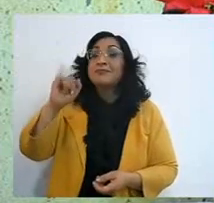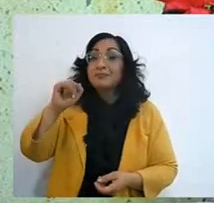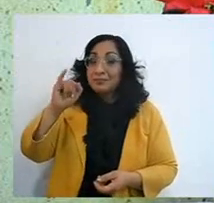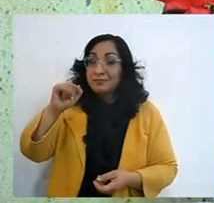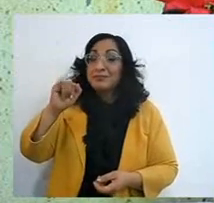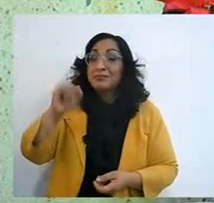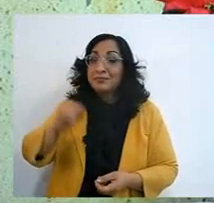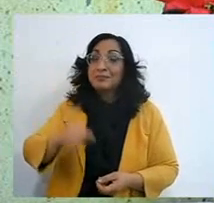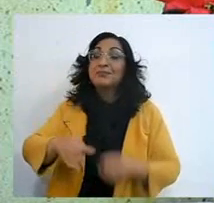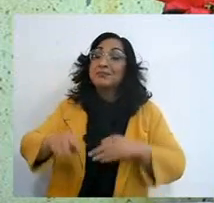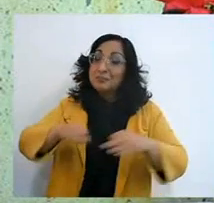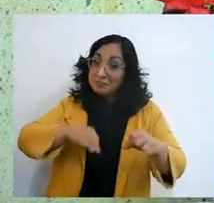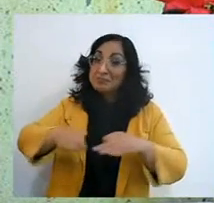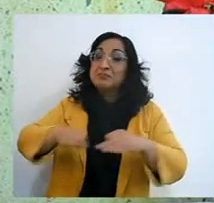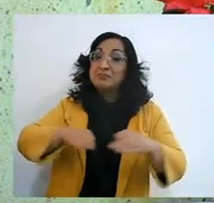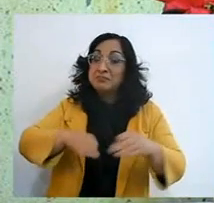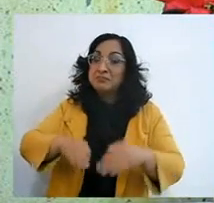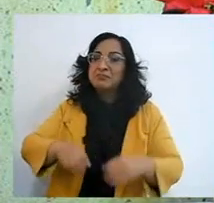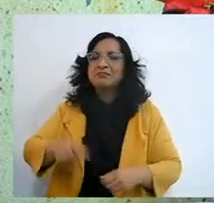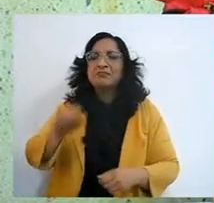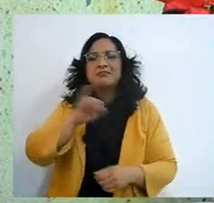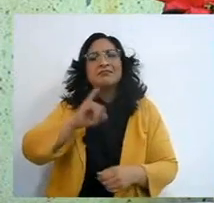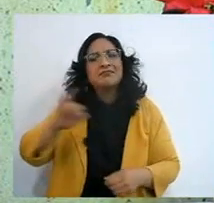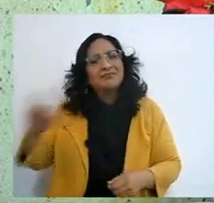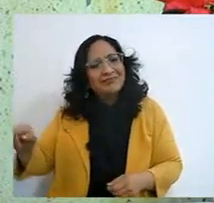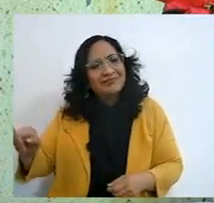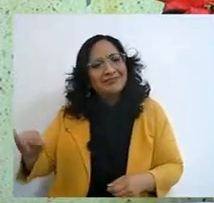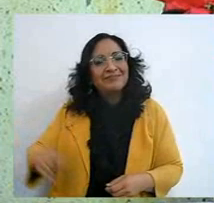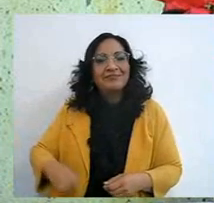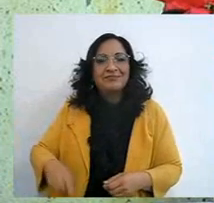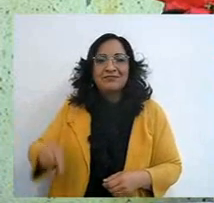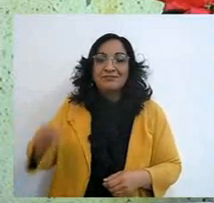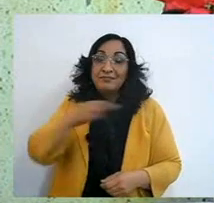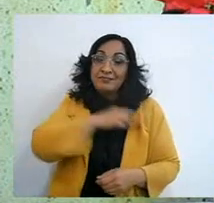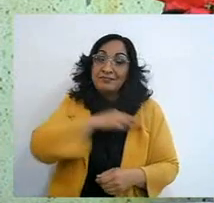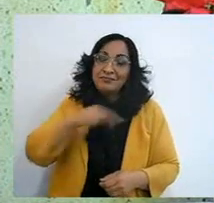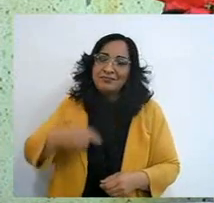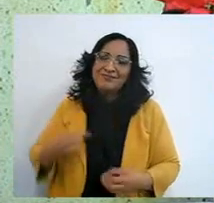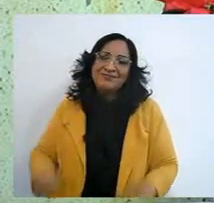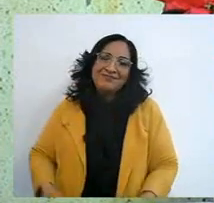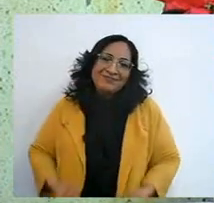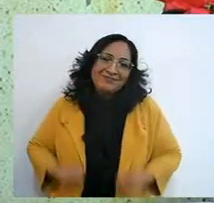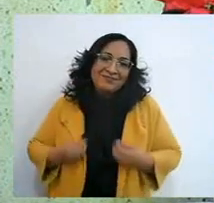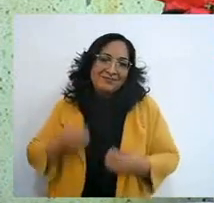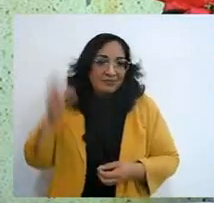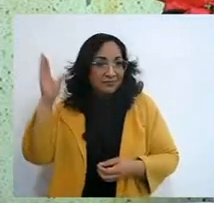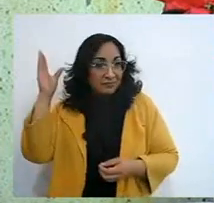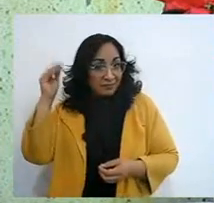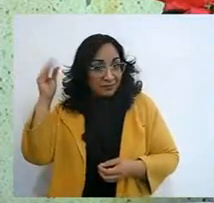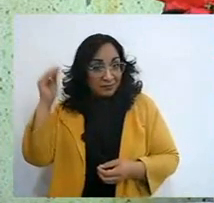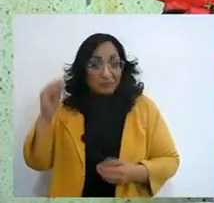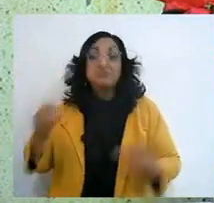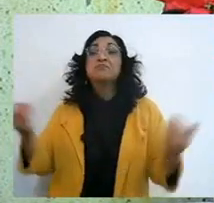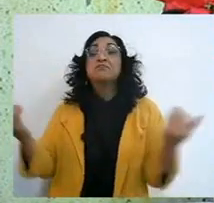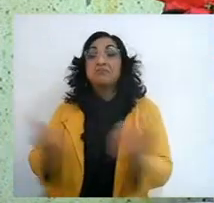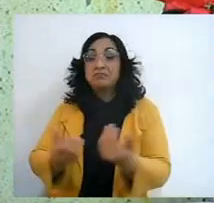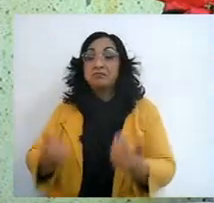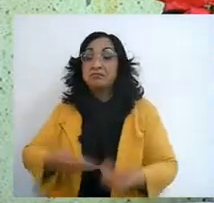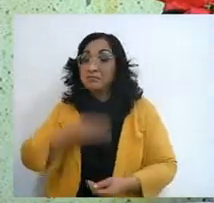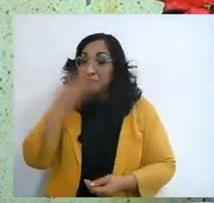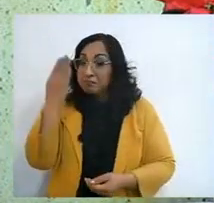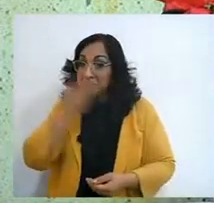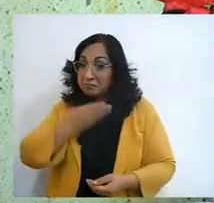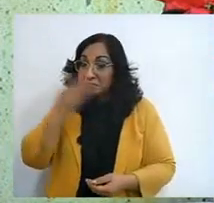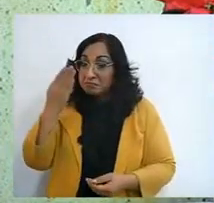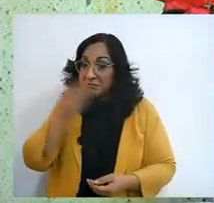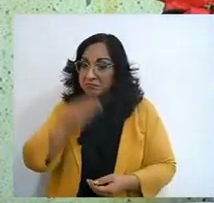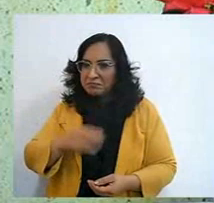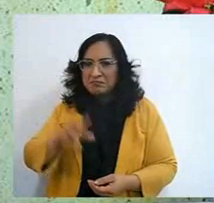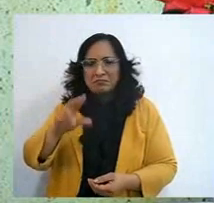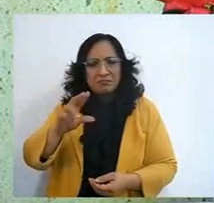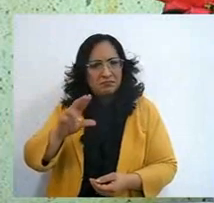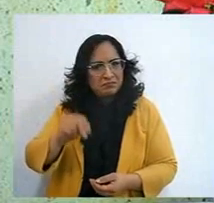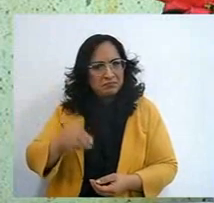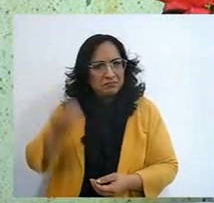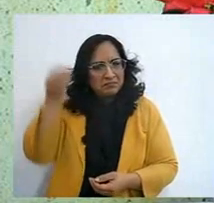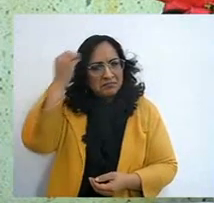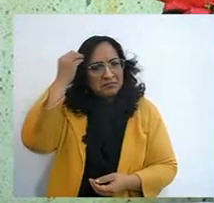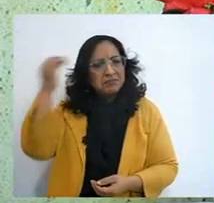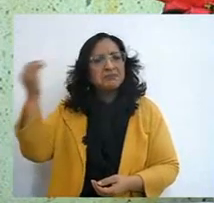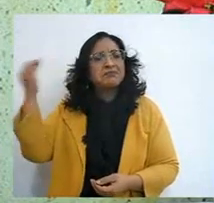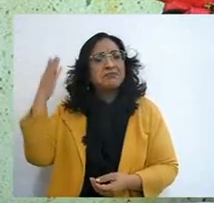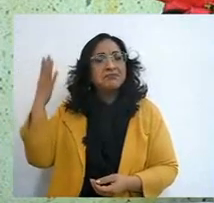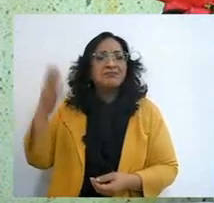This is how it is in our lives, listening to his Word, putting it into action, not being a forgetful listener,